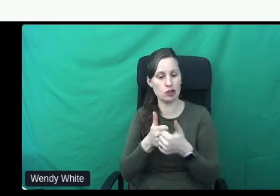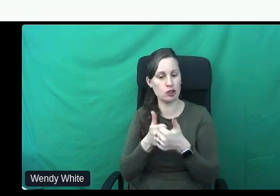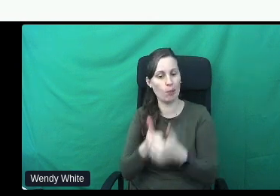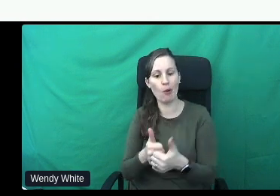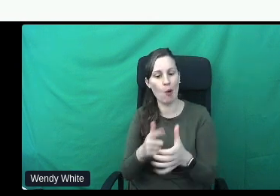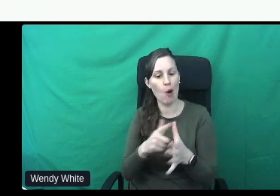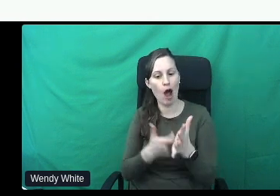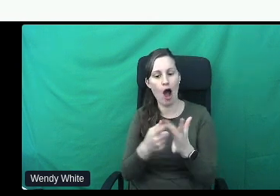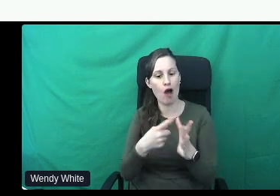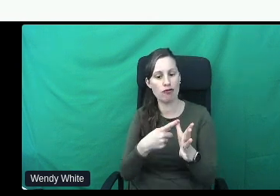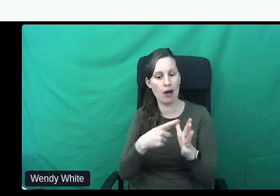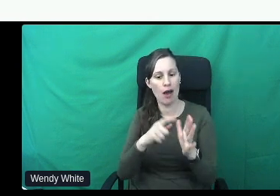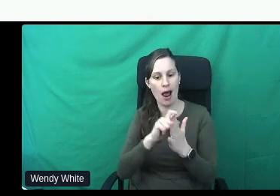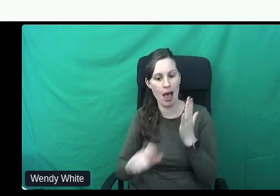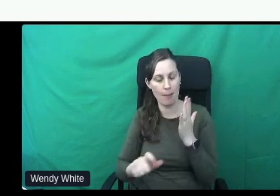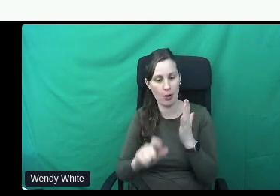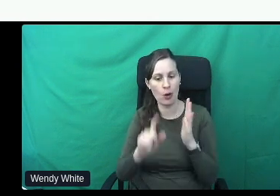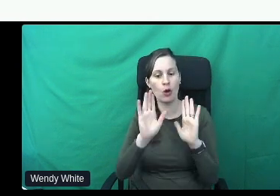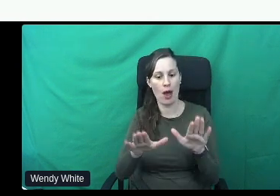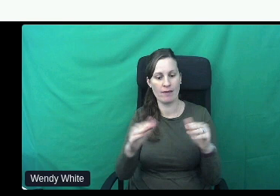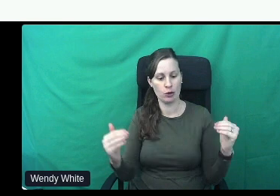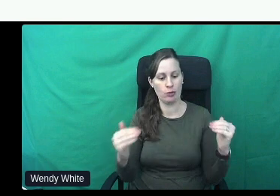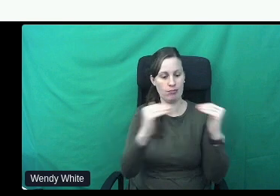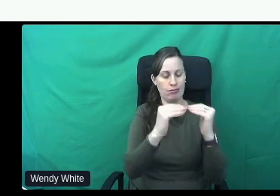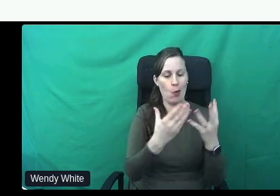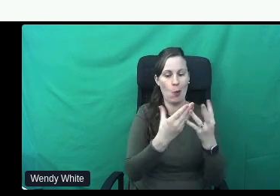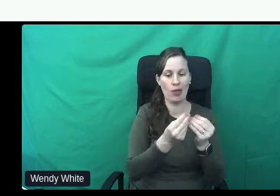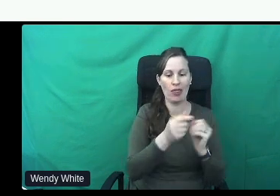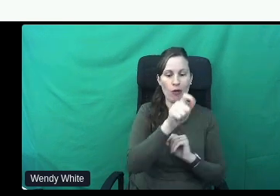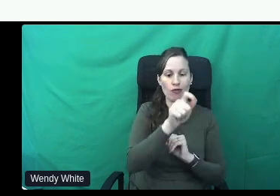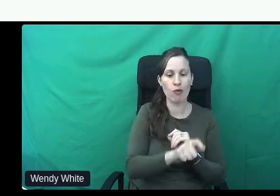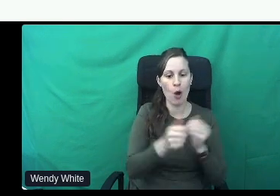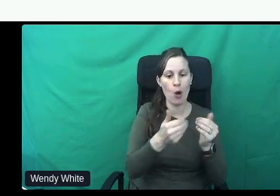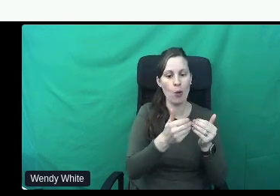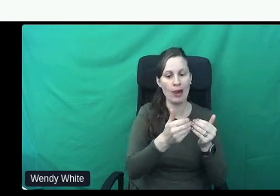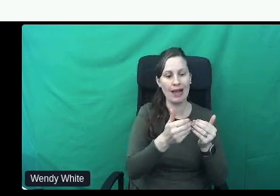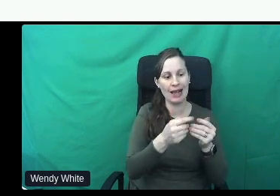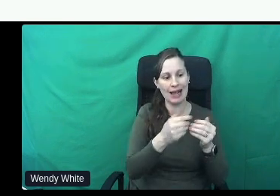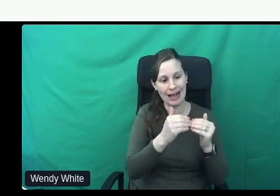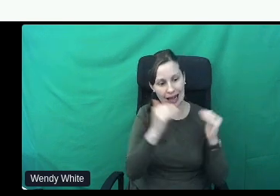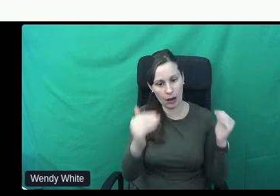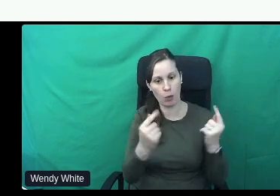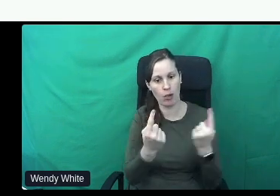You have to marry it with a role= something for it to make sense.